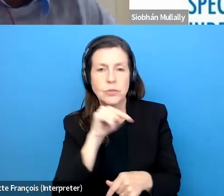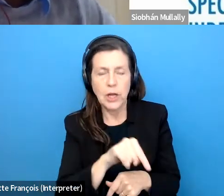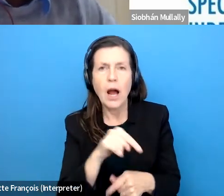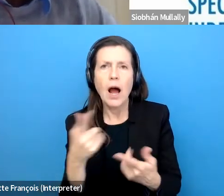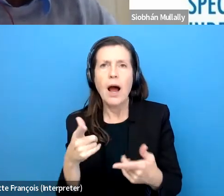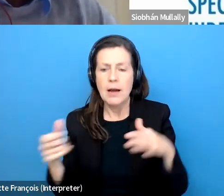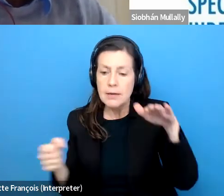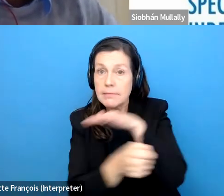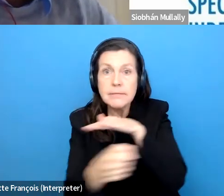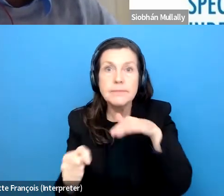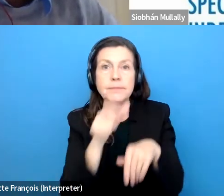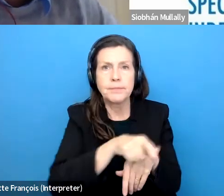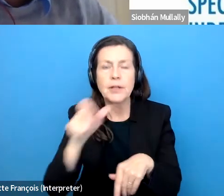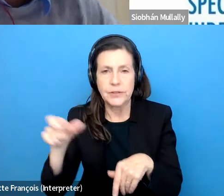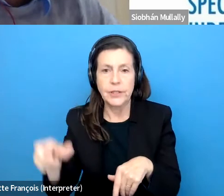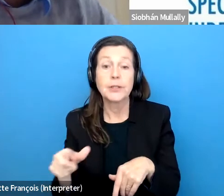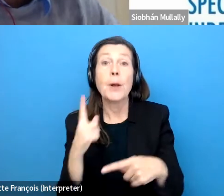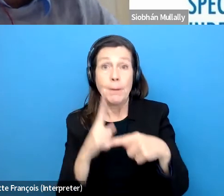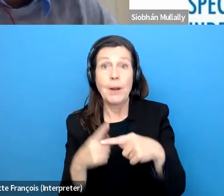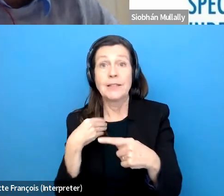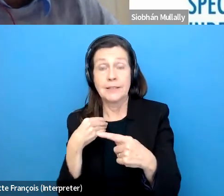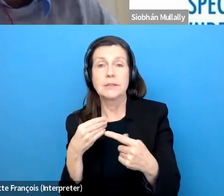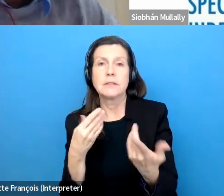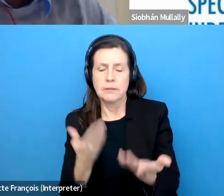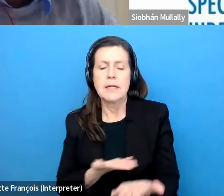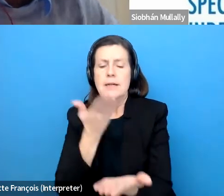and you'll see that I have included specific recommendations